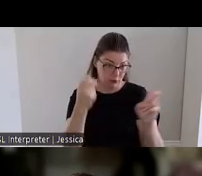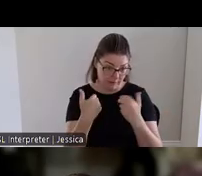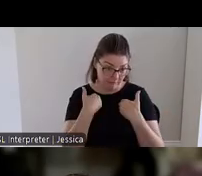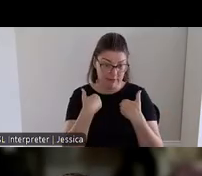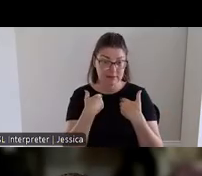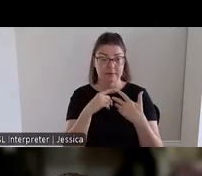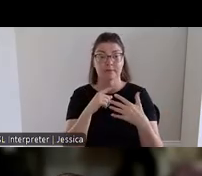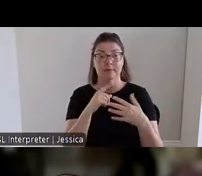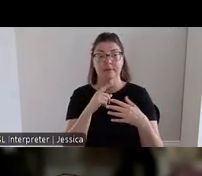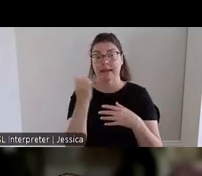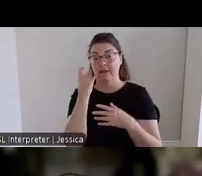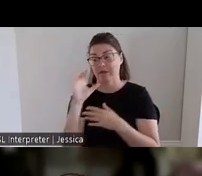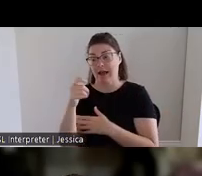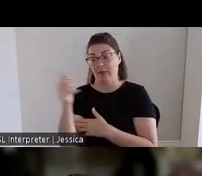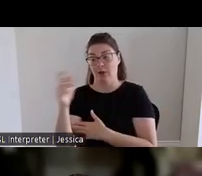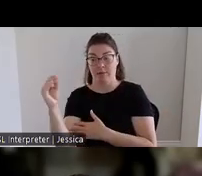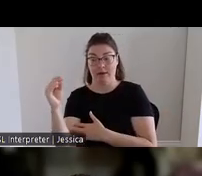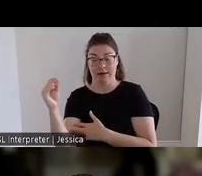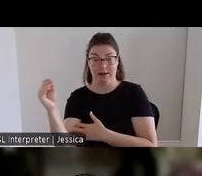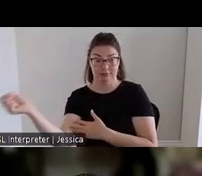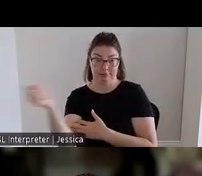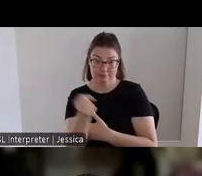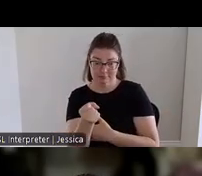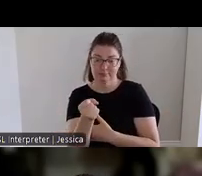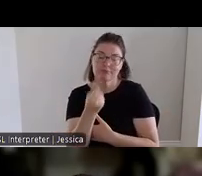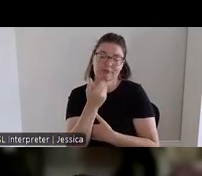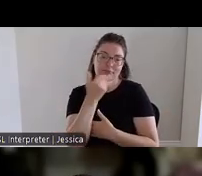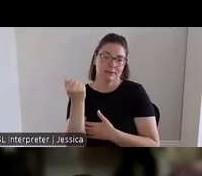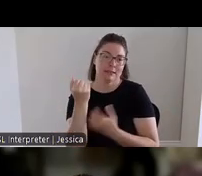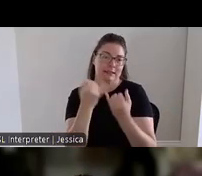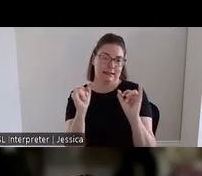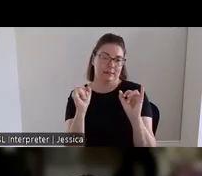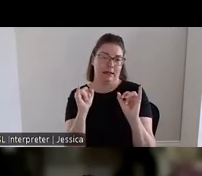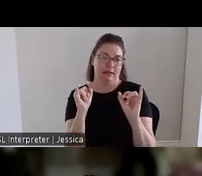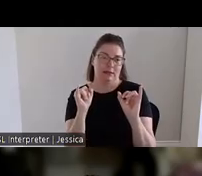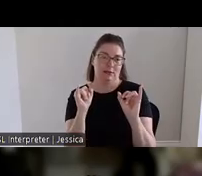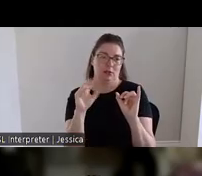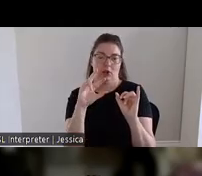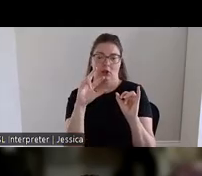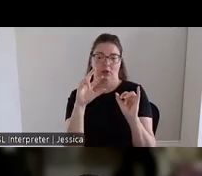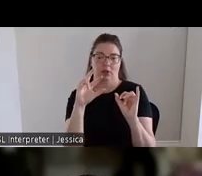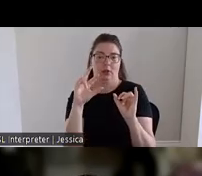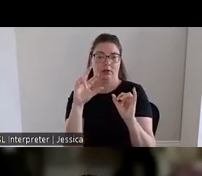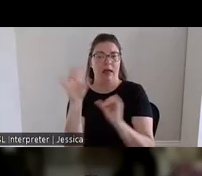So if you get third-party, that's where we can have a independent third party to do the checking,